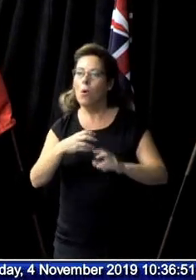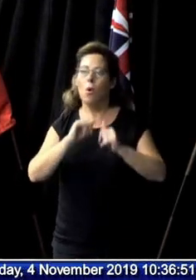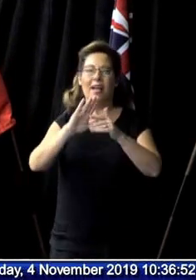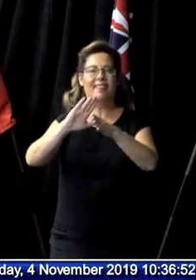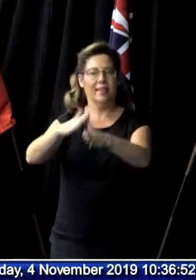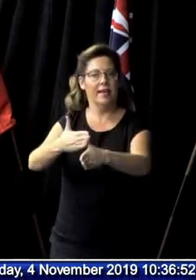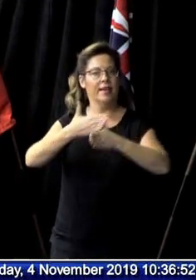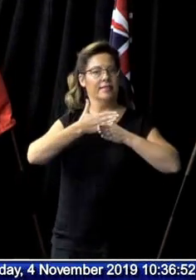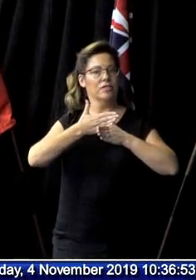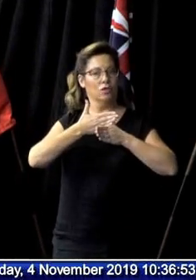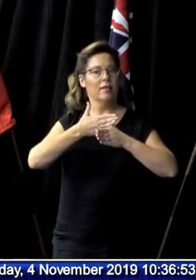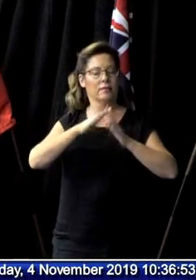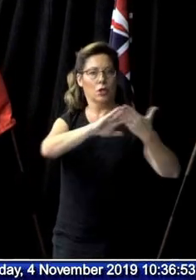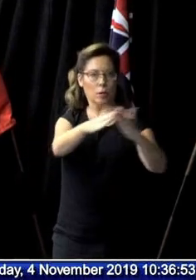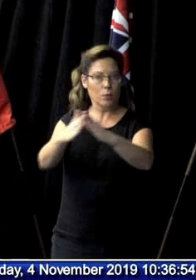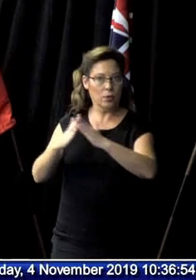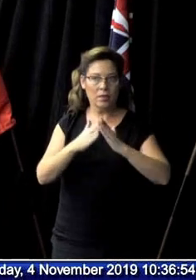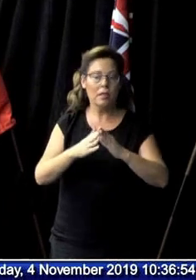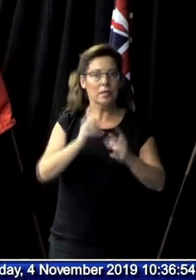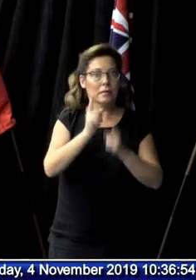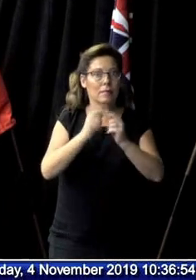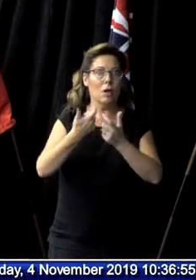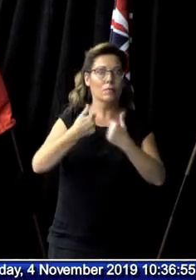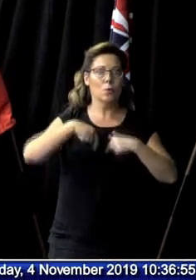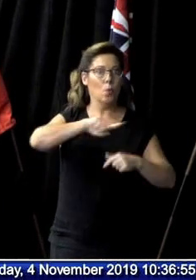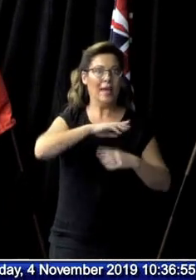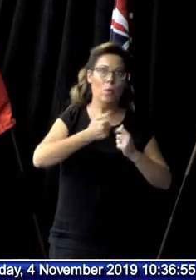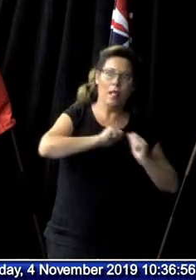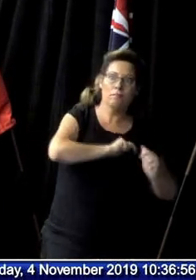These hearings, some of which will be in remote locations, will address issues